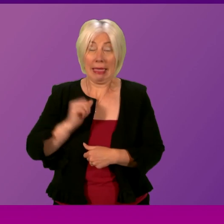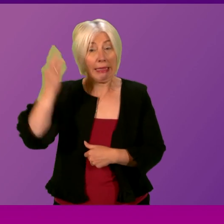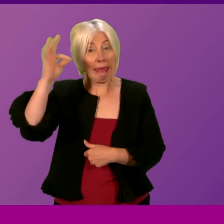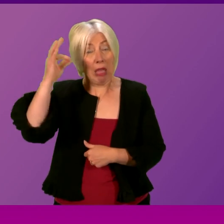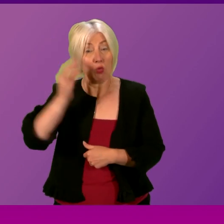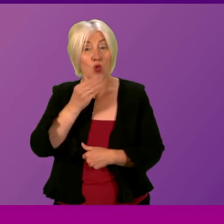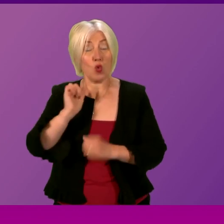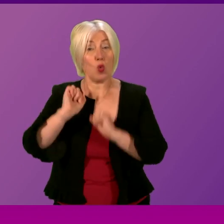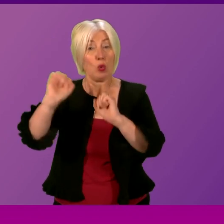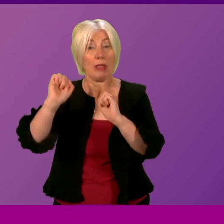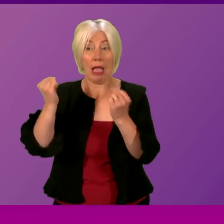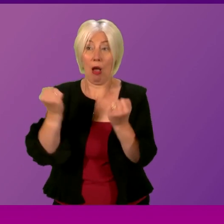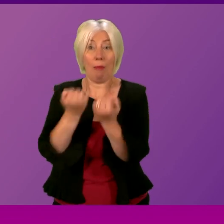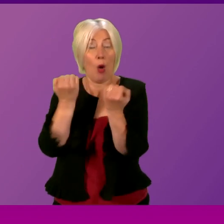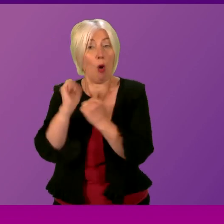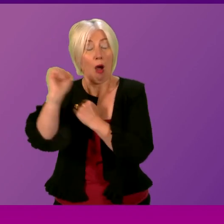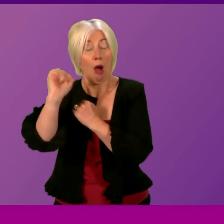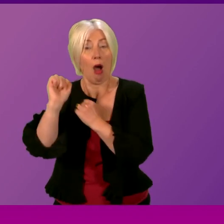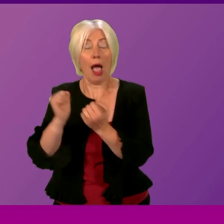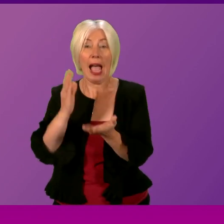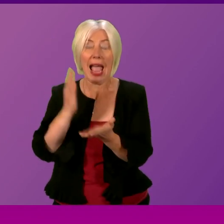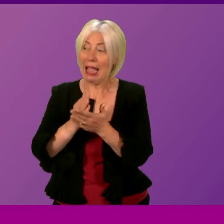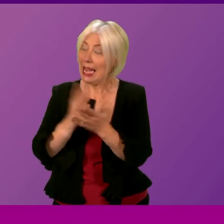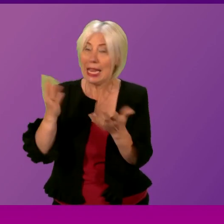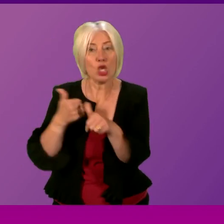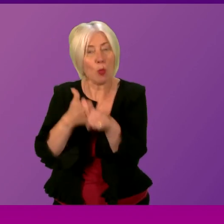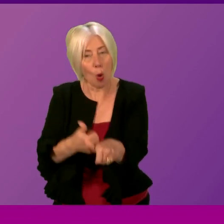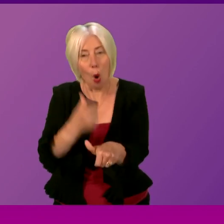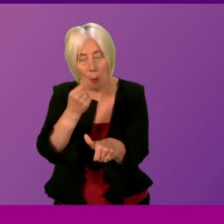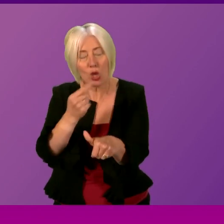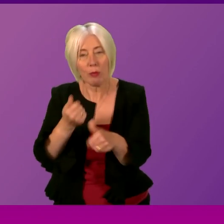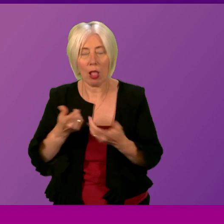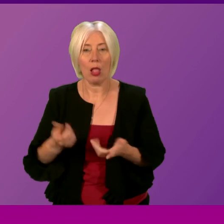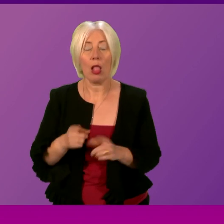the powers that are available to them to provide necessary support. Although school meal debt is a